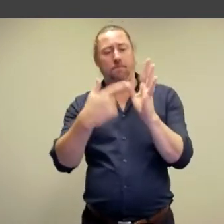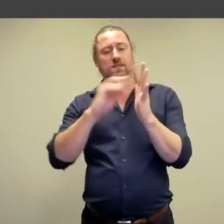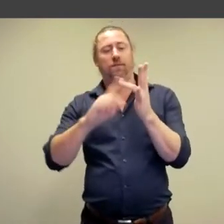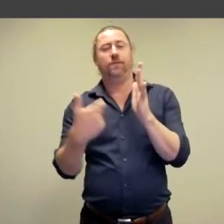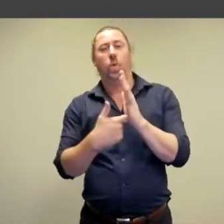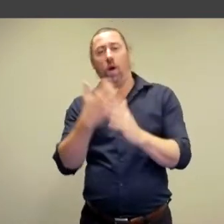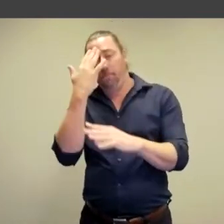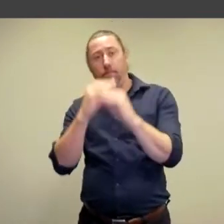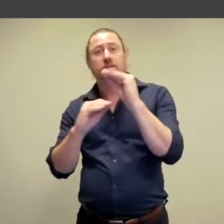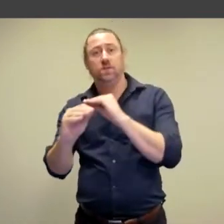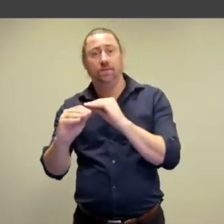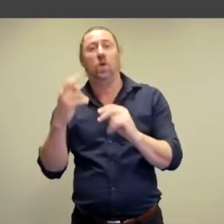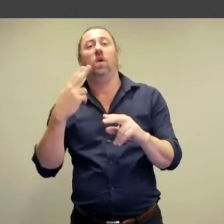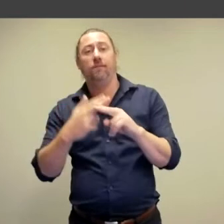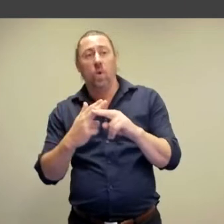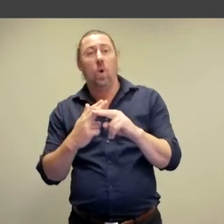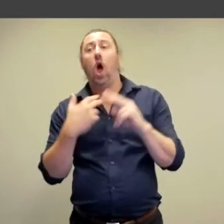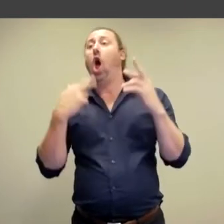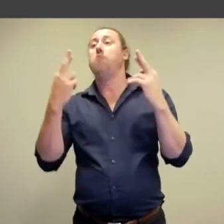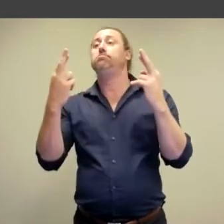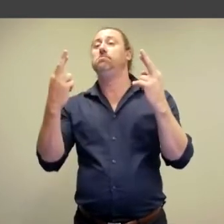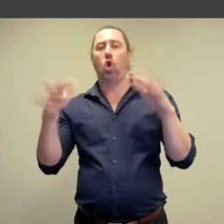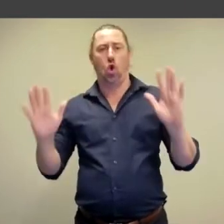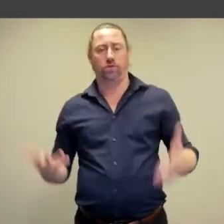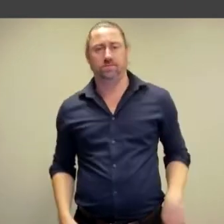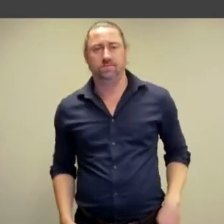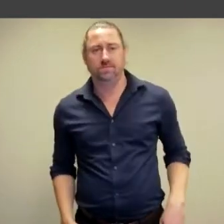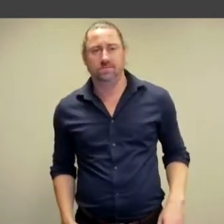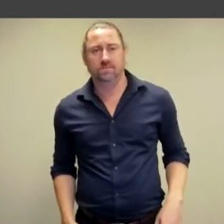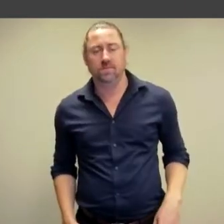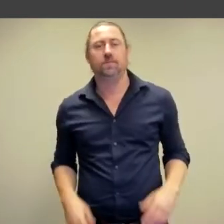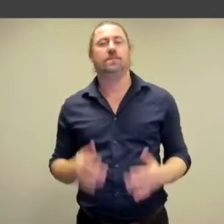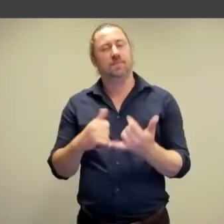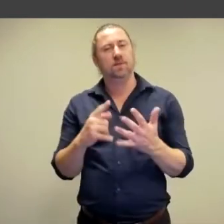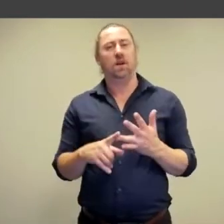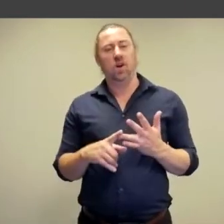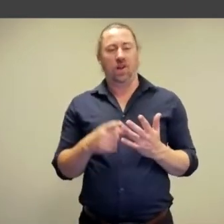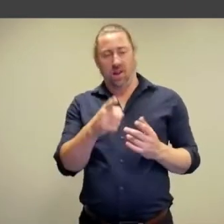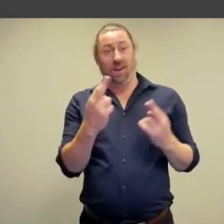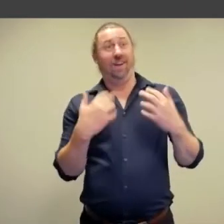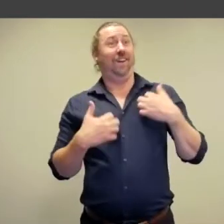abandoned hope.